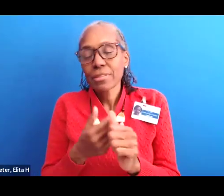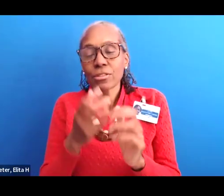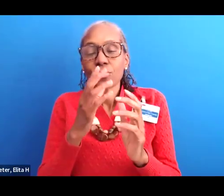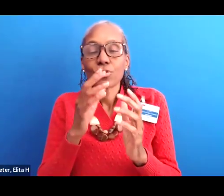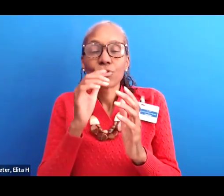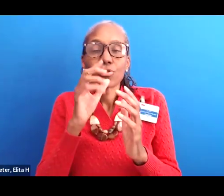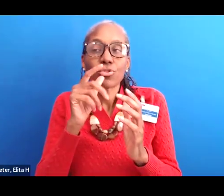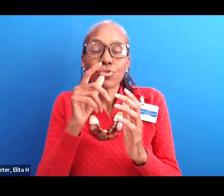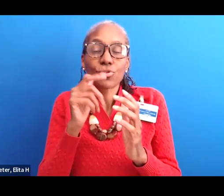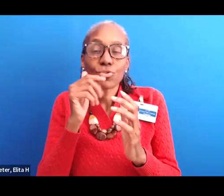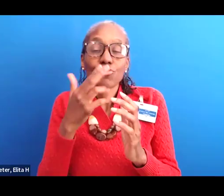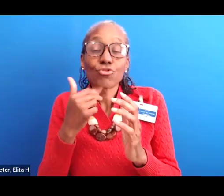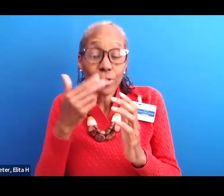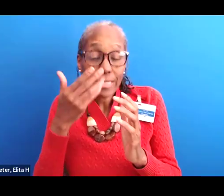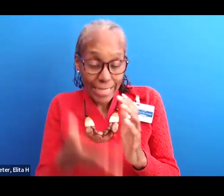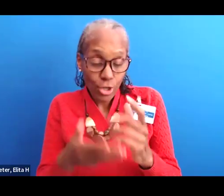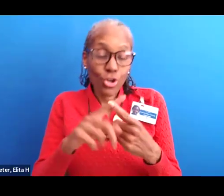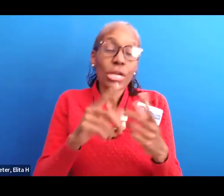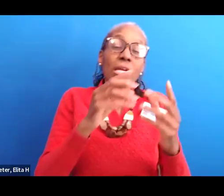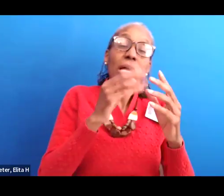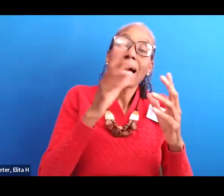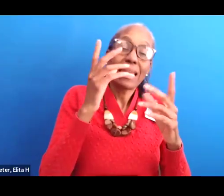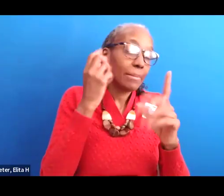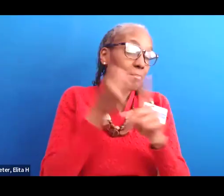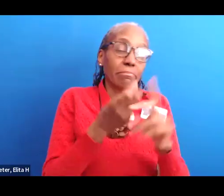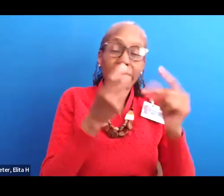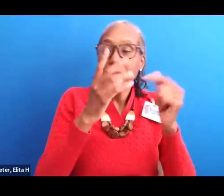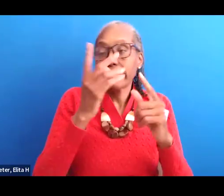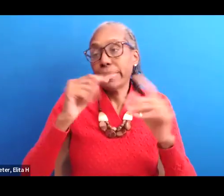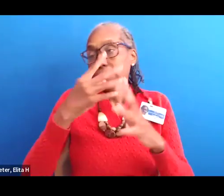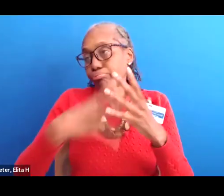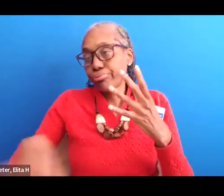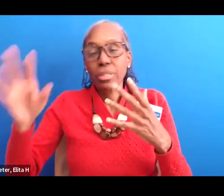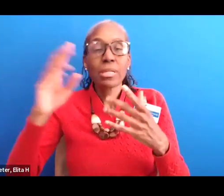Caffeine does it the same as well. Smoking can affect how, how your urine's coming out.